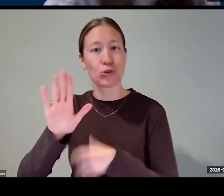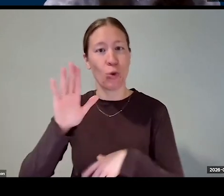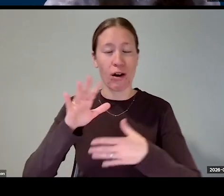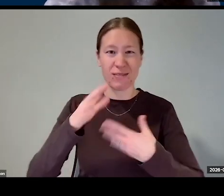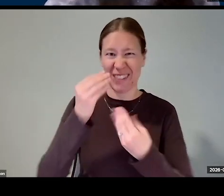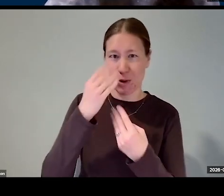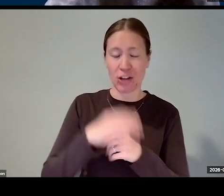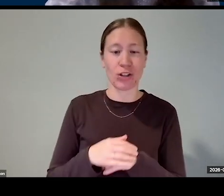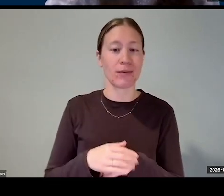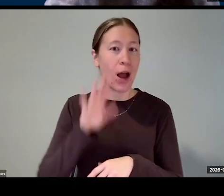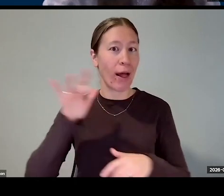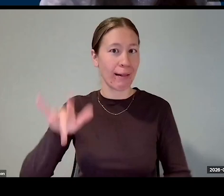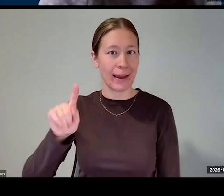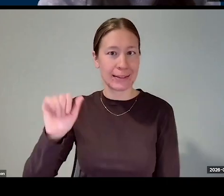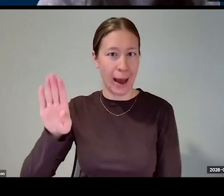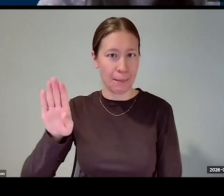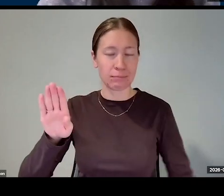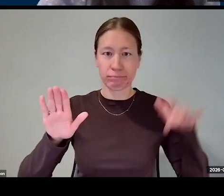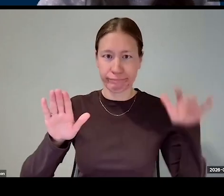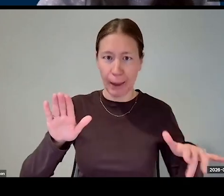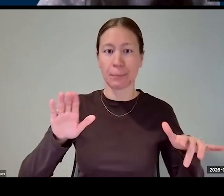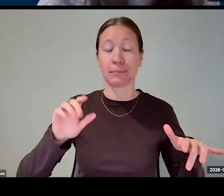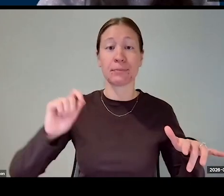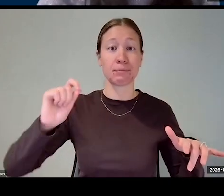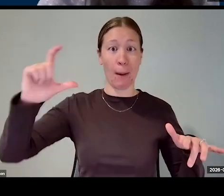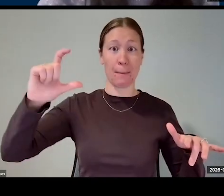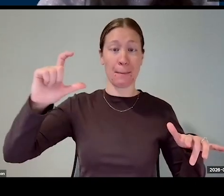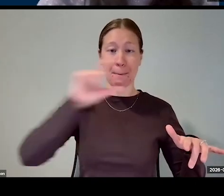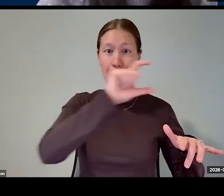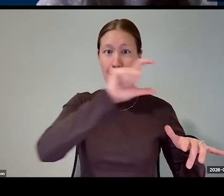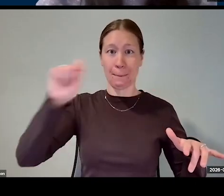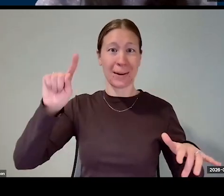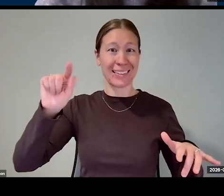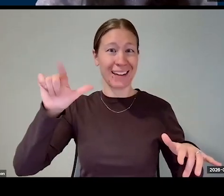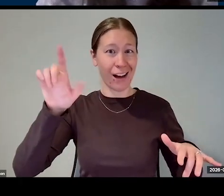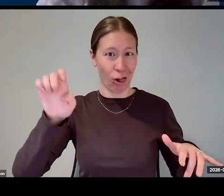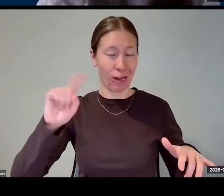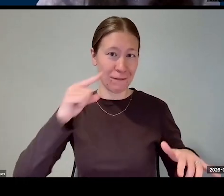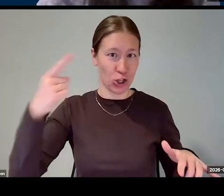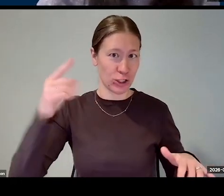So I hit the tab key and it goes to the slide title first, so that's great.